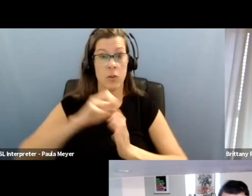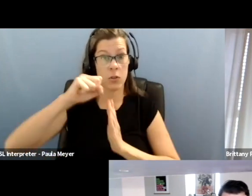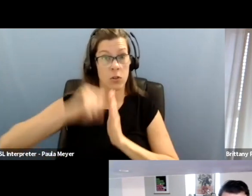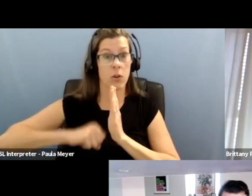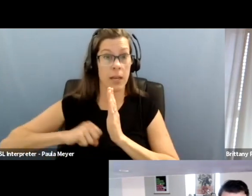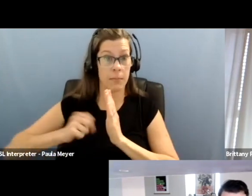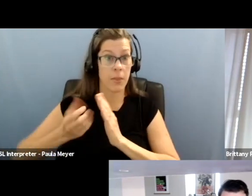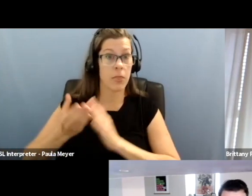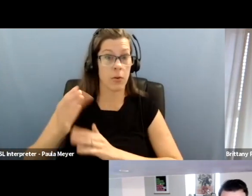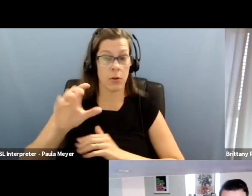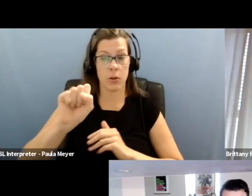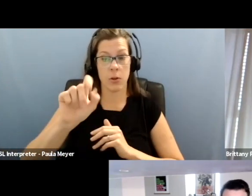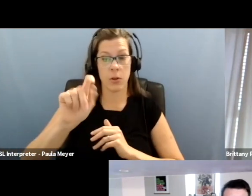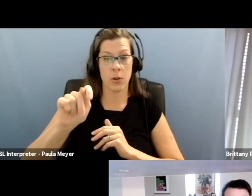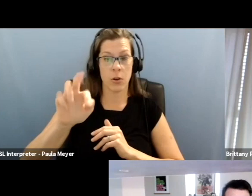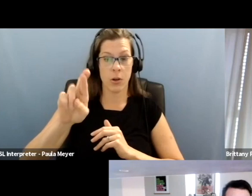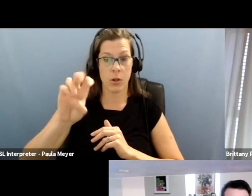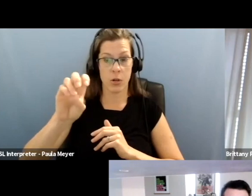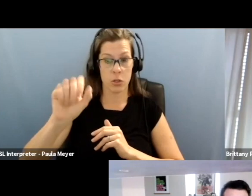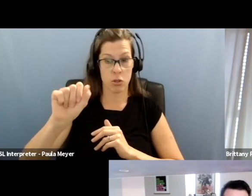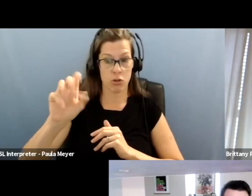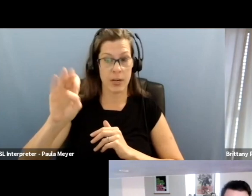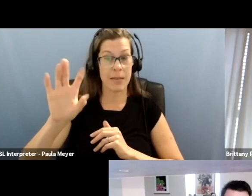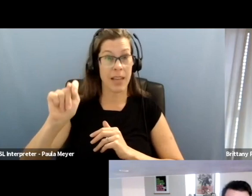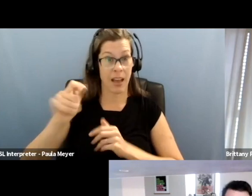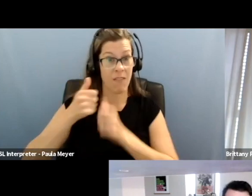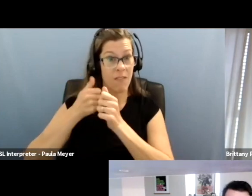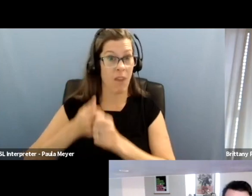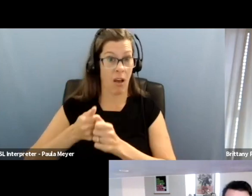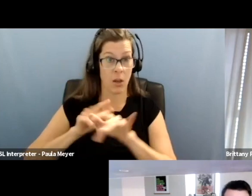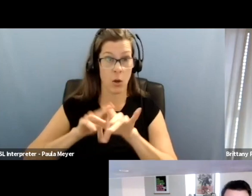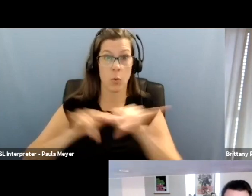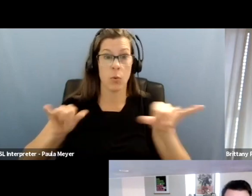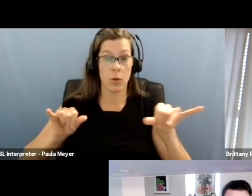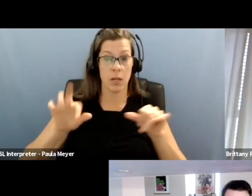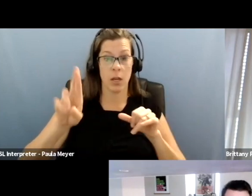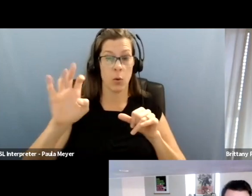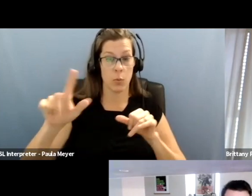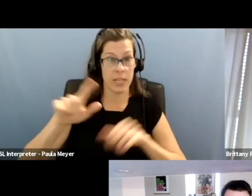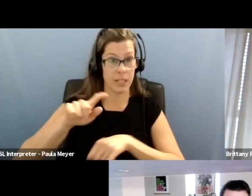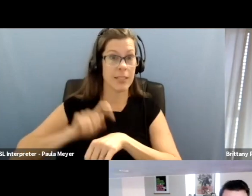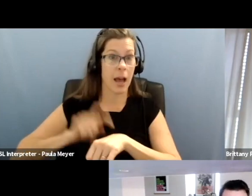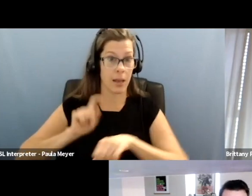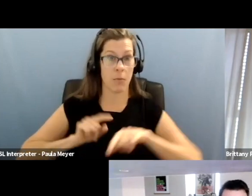which follows along in real time as the captioner is typing it out. It's a lot more accurate and it gives you